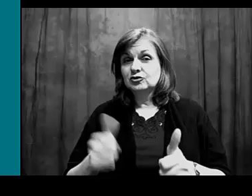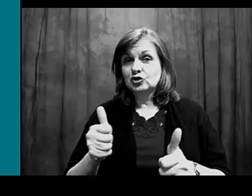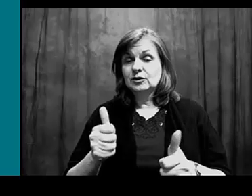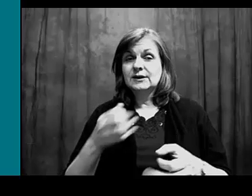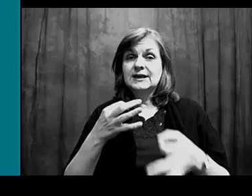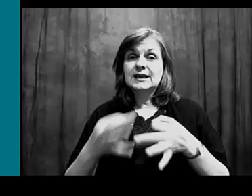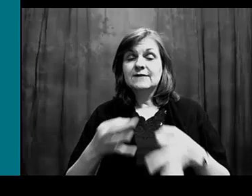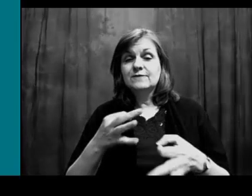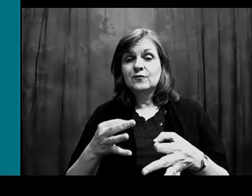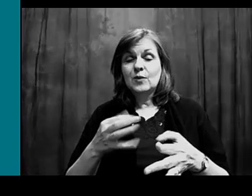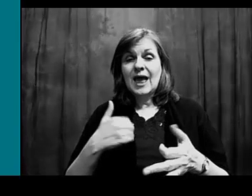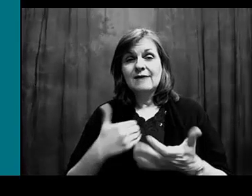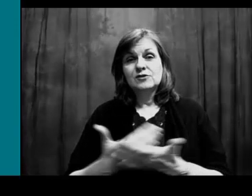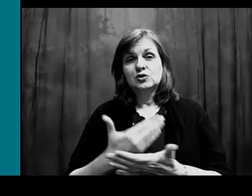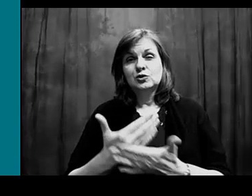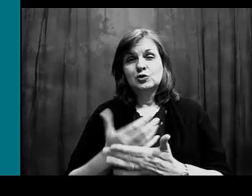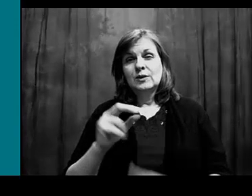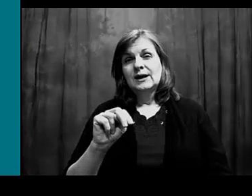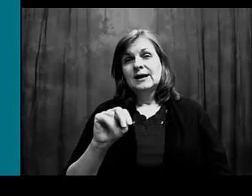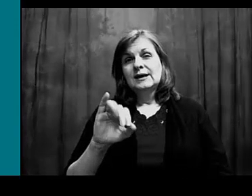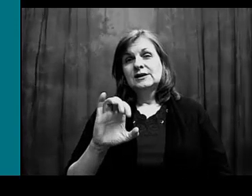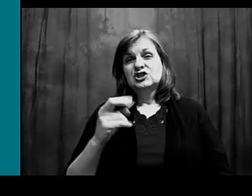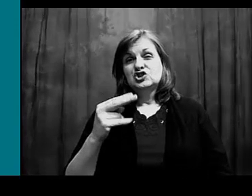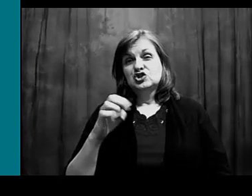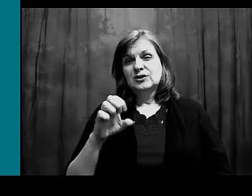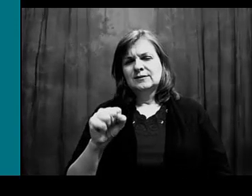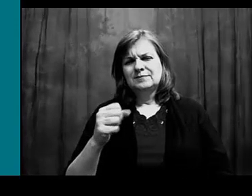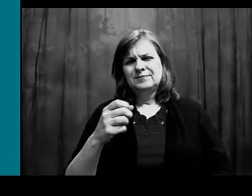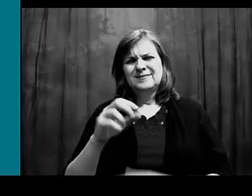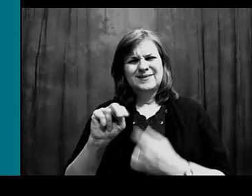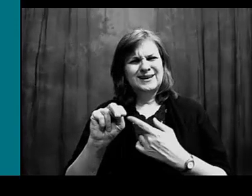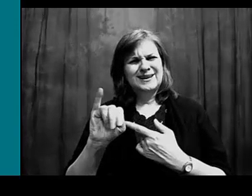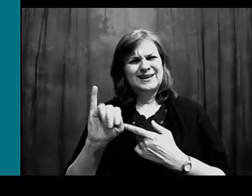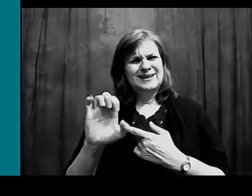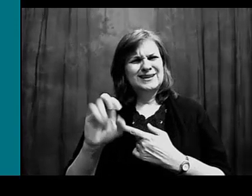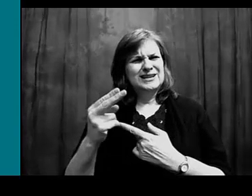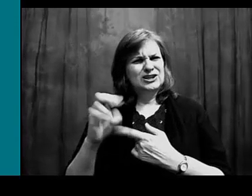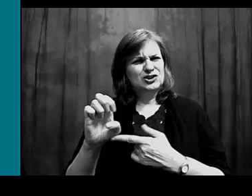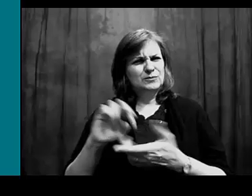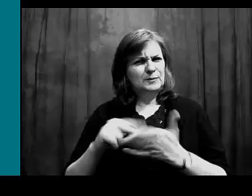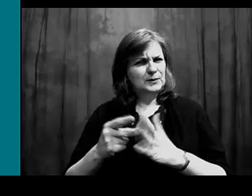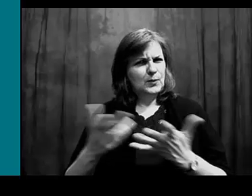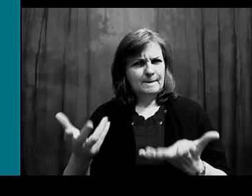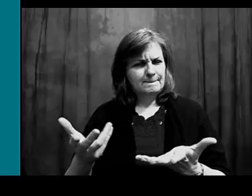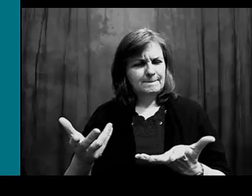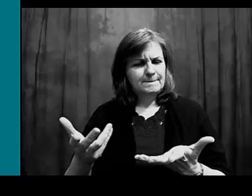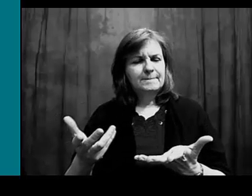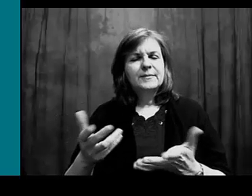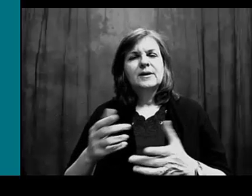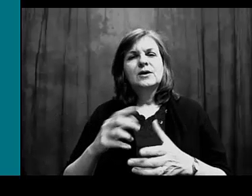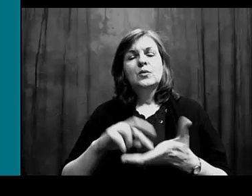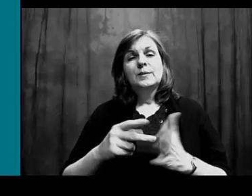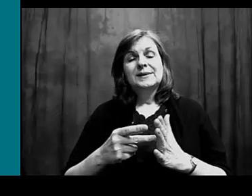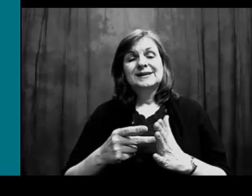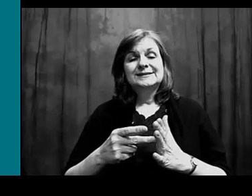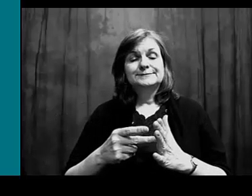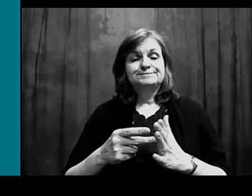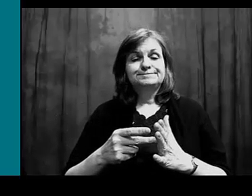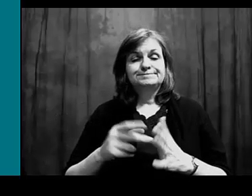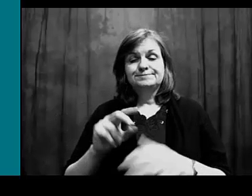with availability of new niches so what's a niche? so a niche means that you're fulfilling